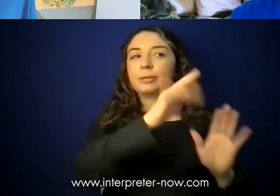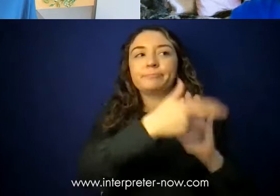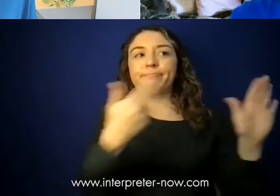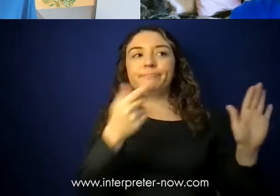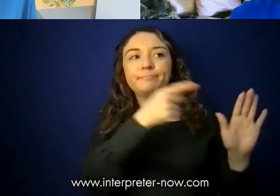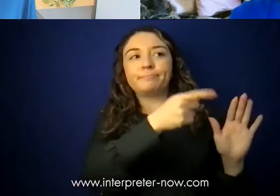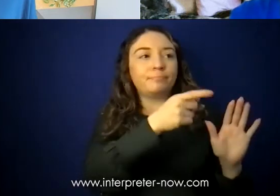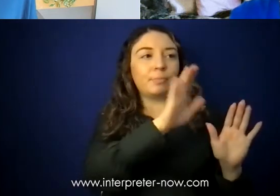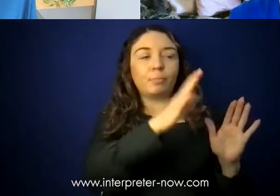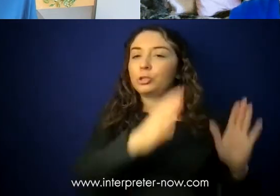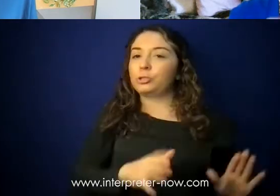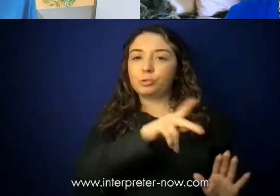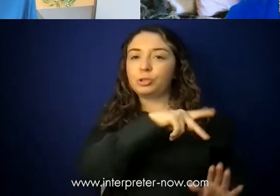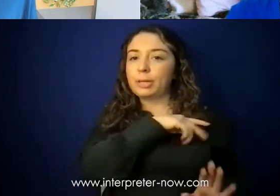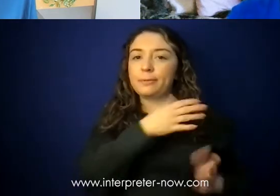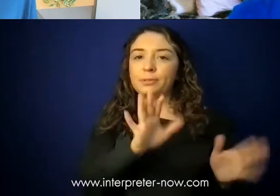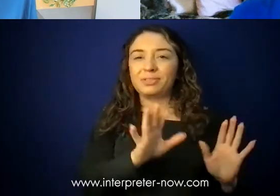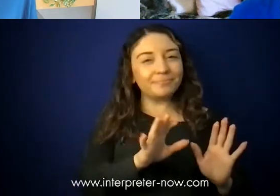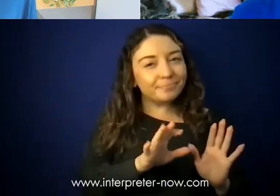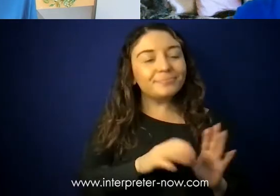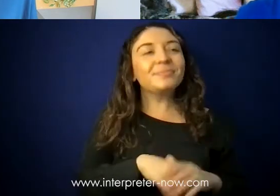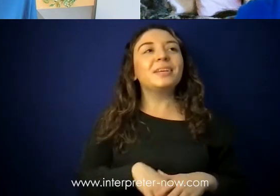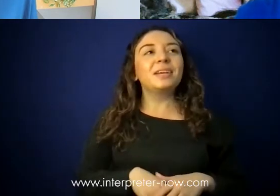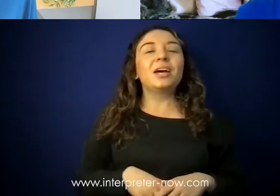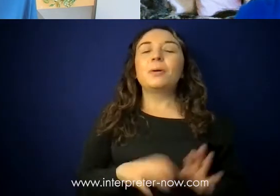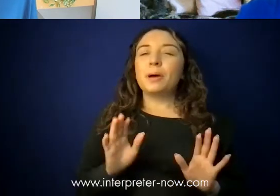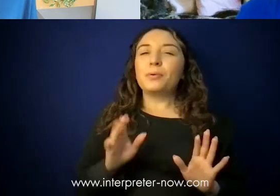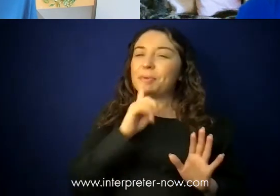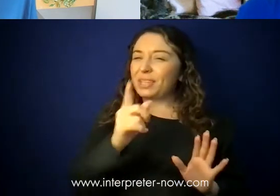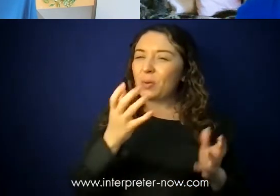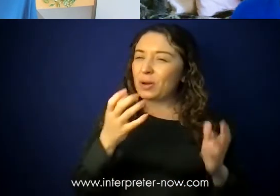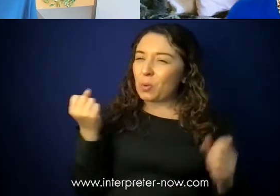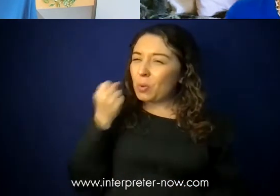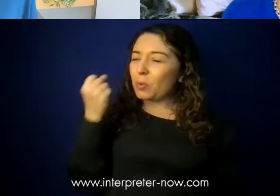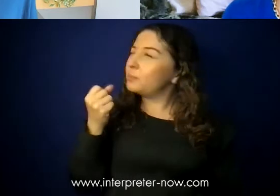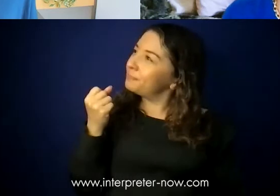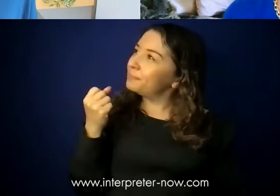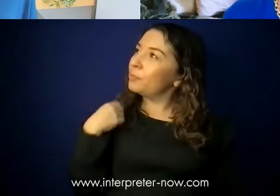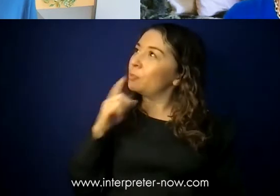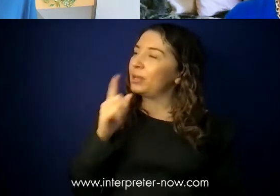But we do also want to take a pause and say: "How do I actually know this person?